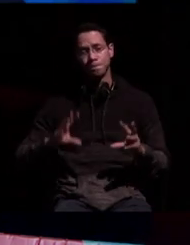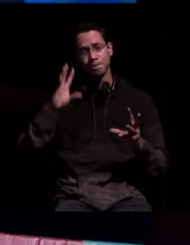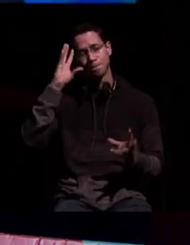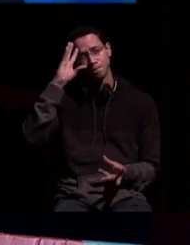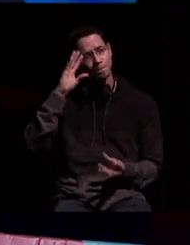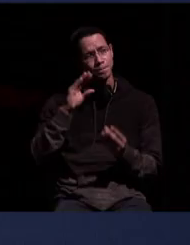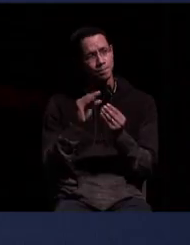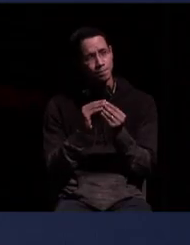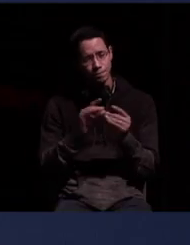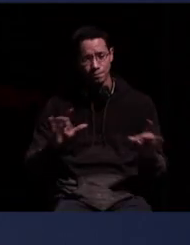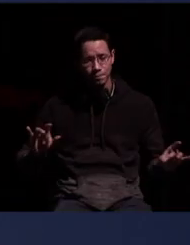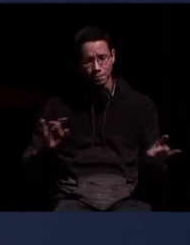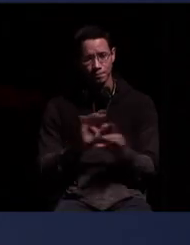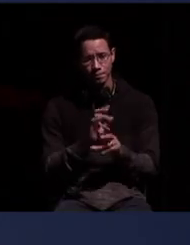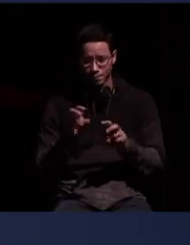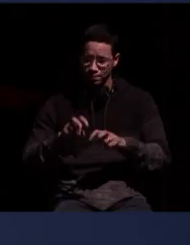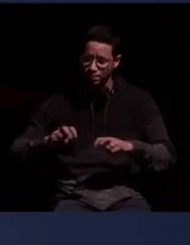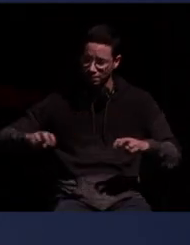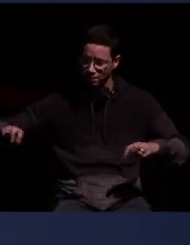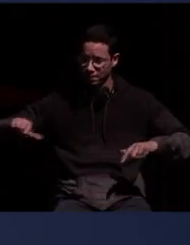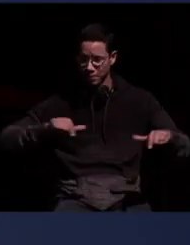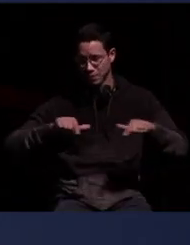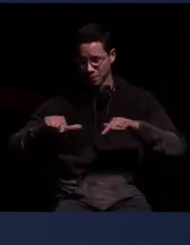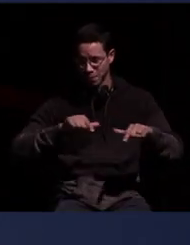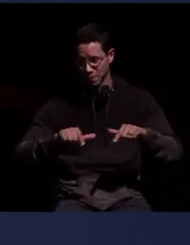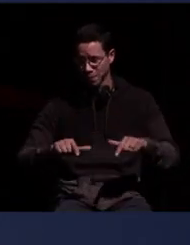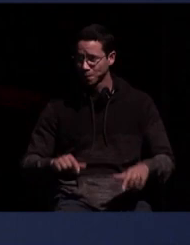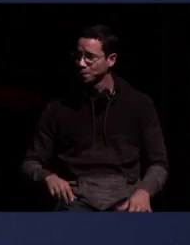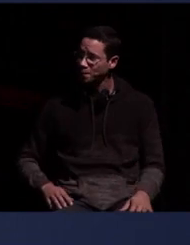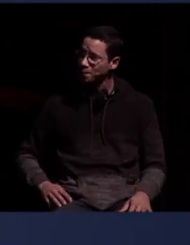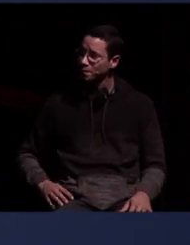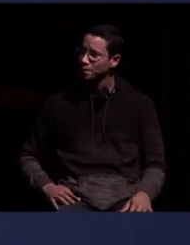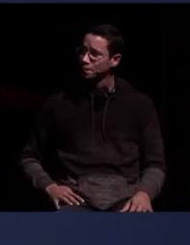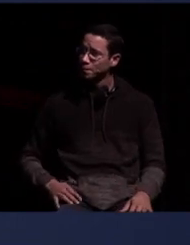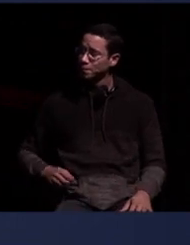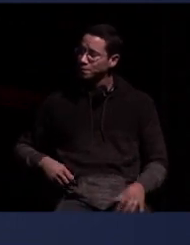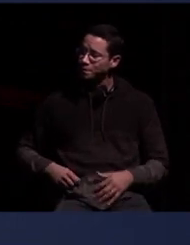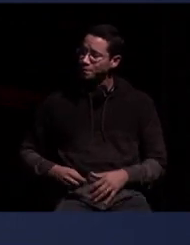so that the next table can work. It was extremely interesting